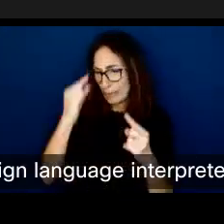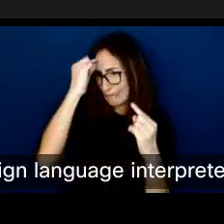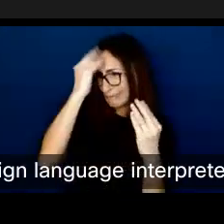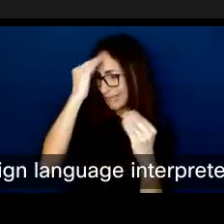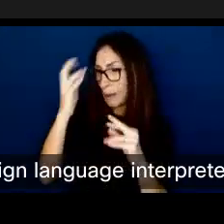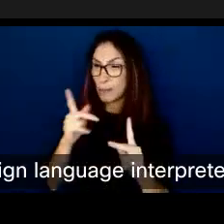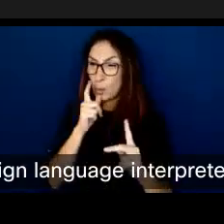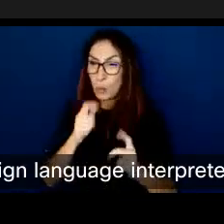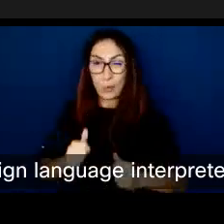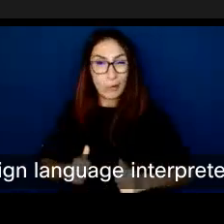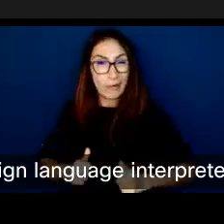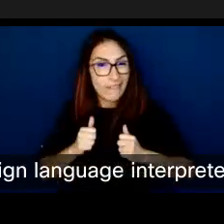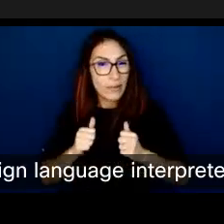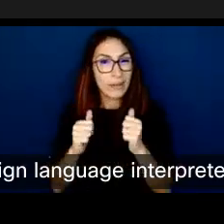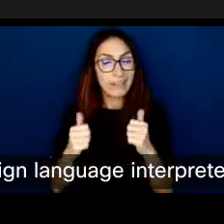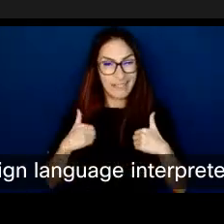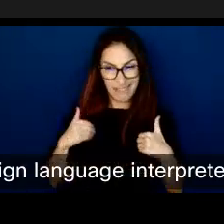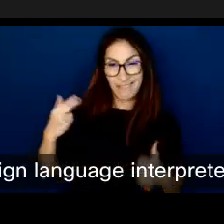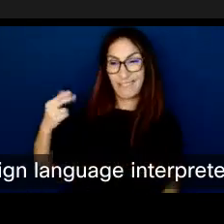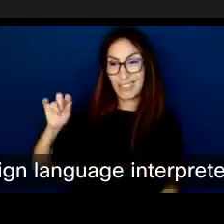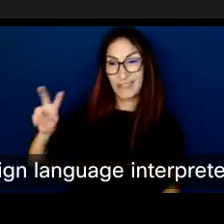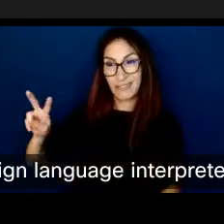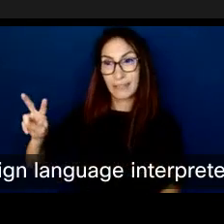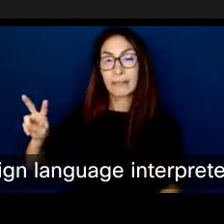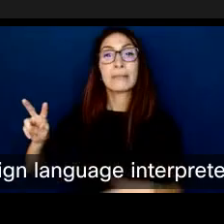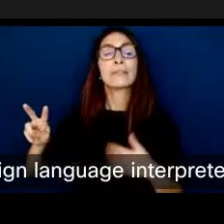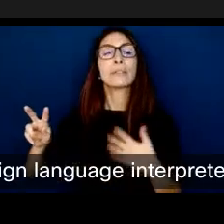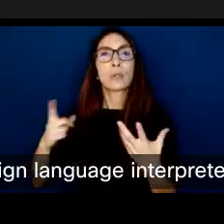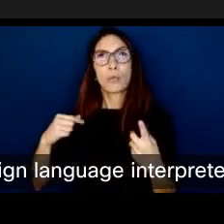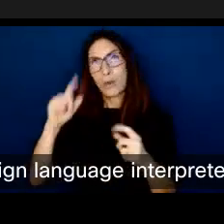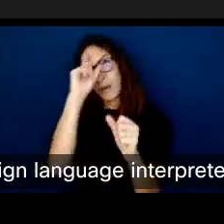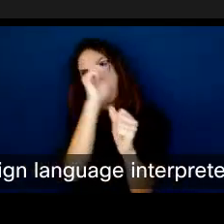simply thinking about the medicalization of the, in the